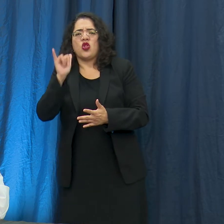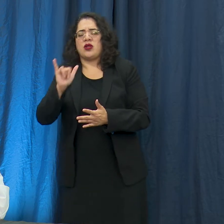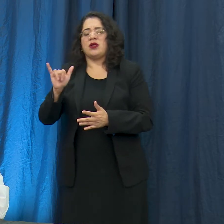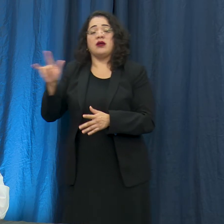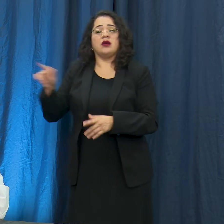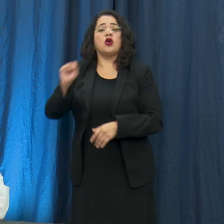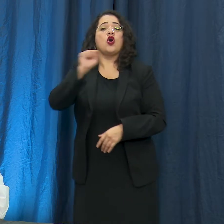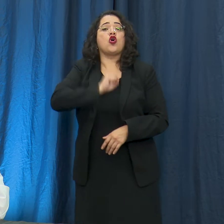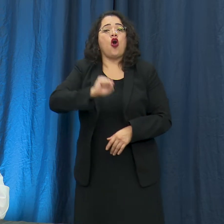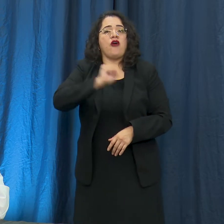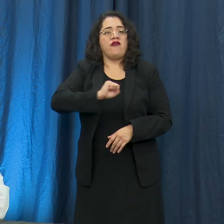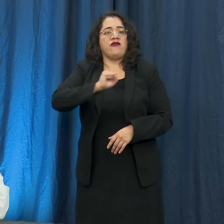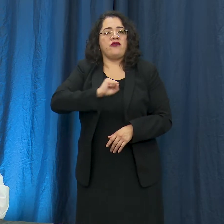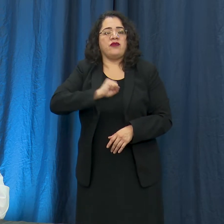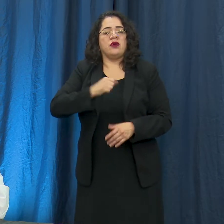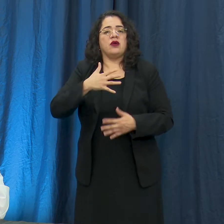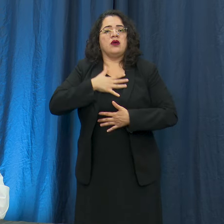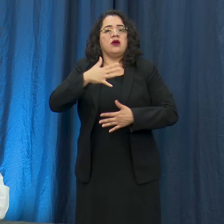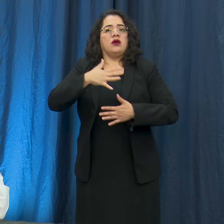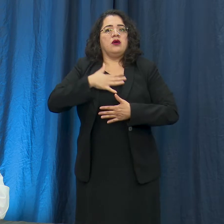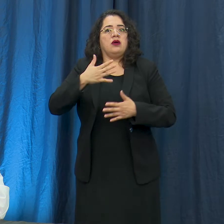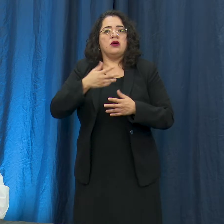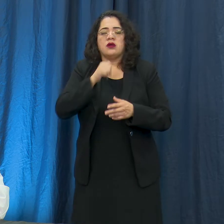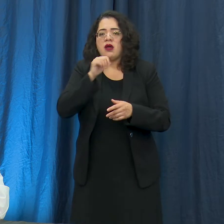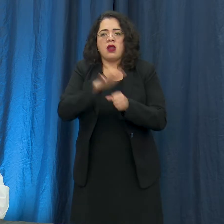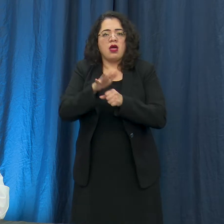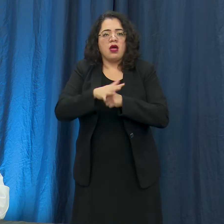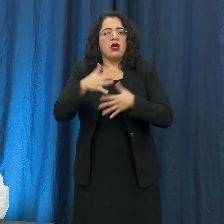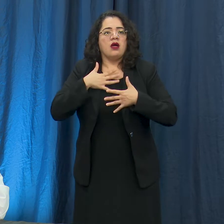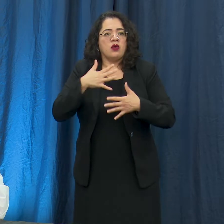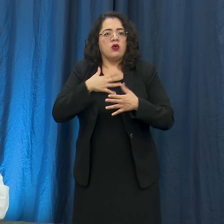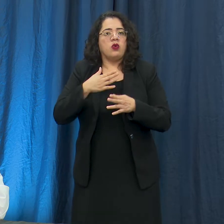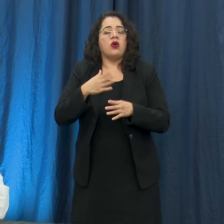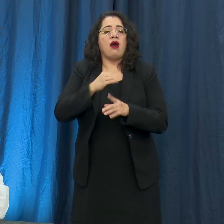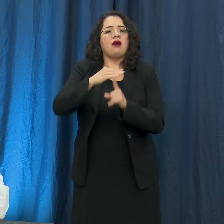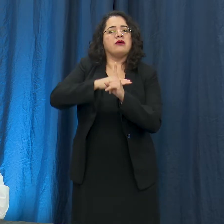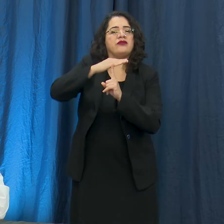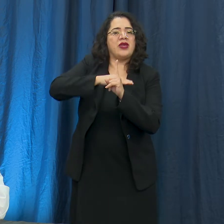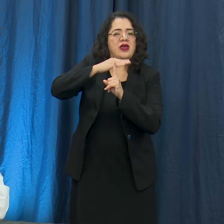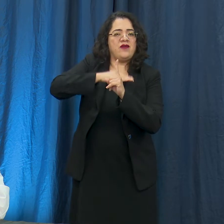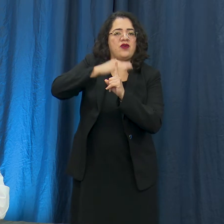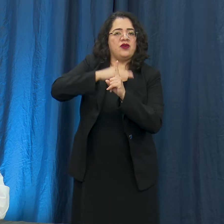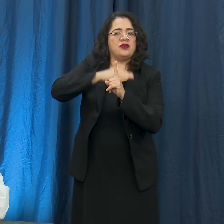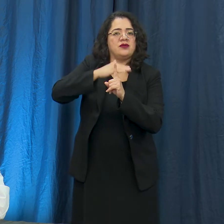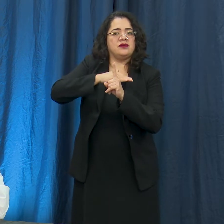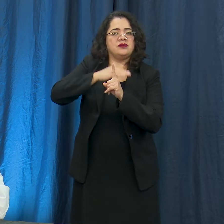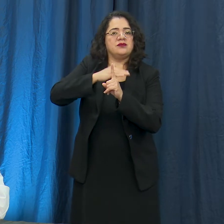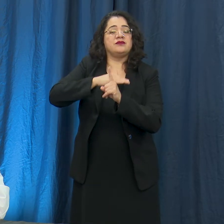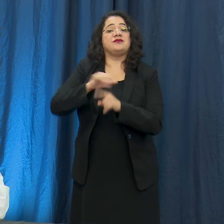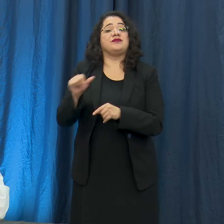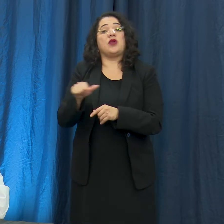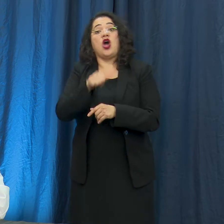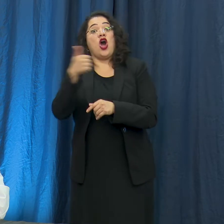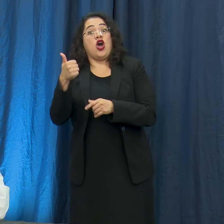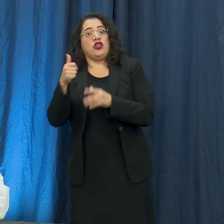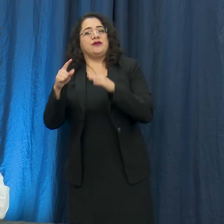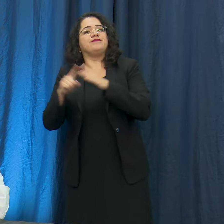shortness of breath, and fever and there's further symptoms that have been